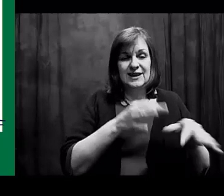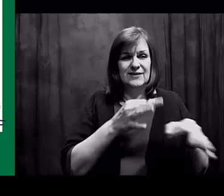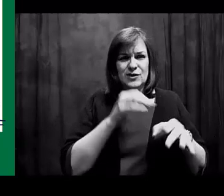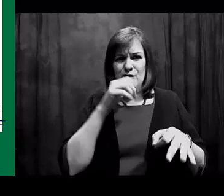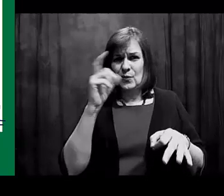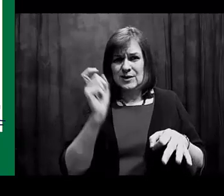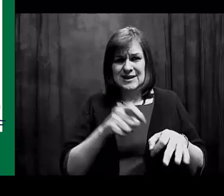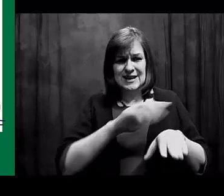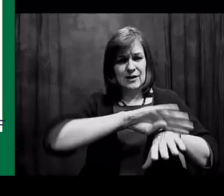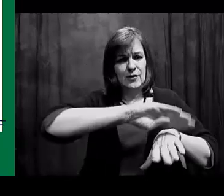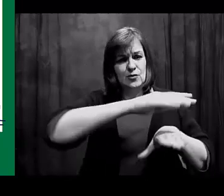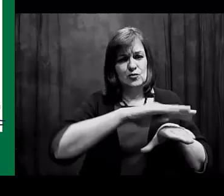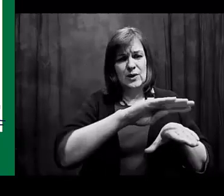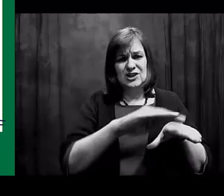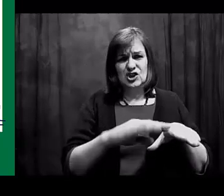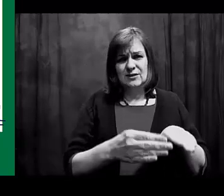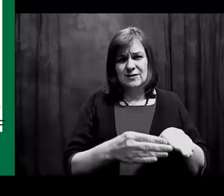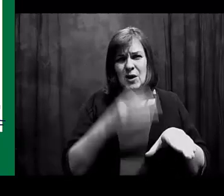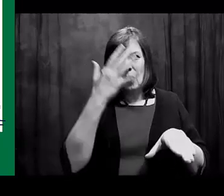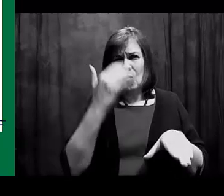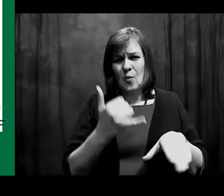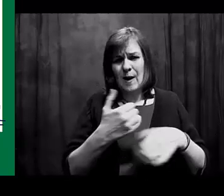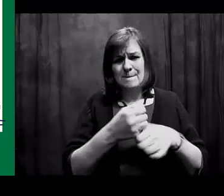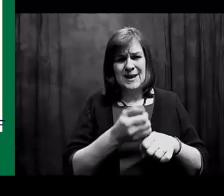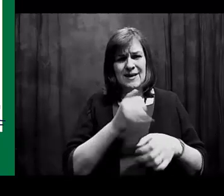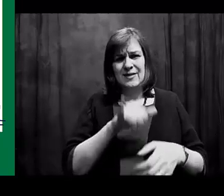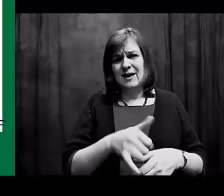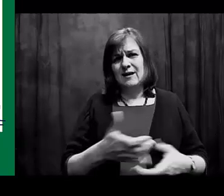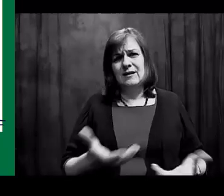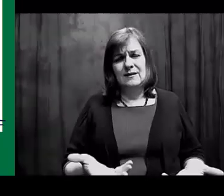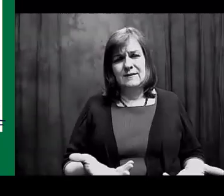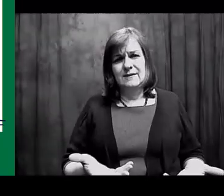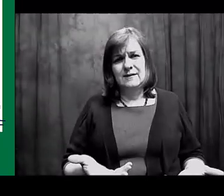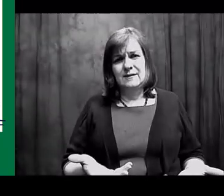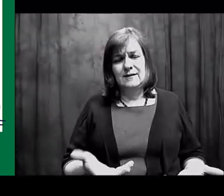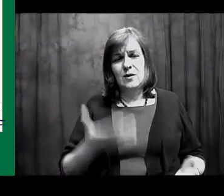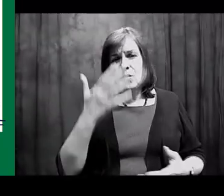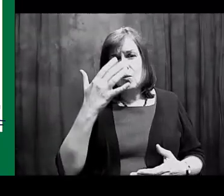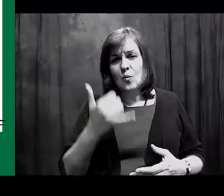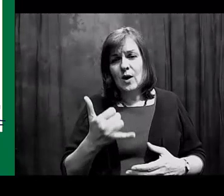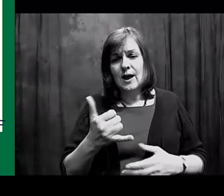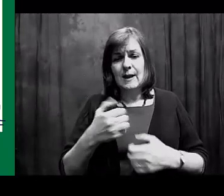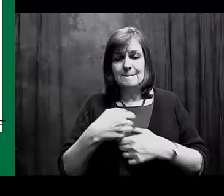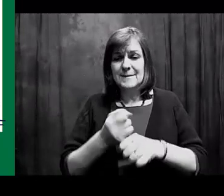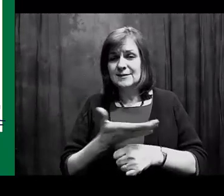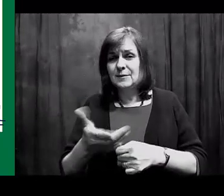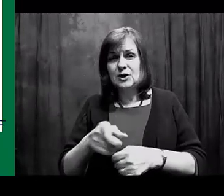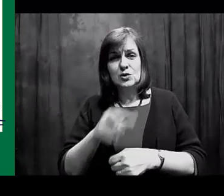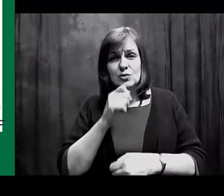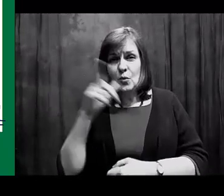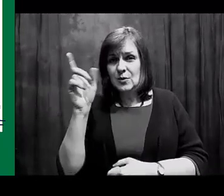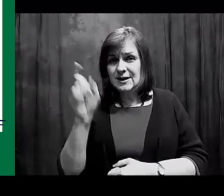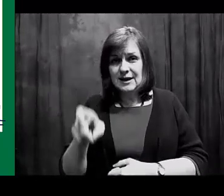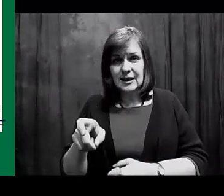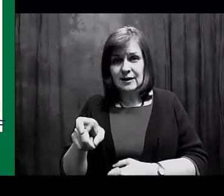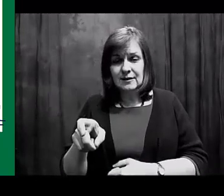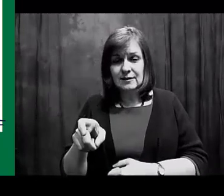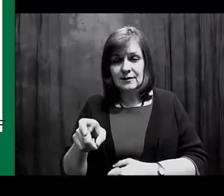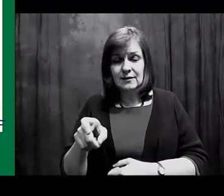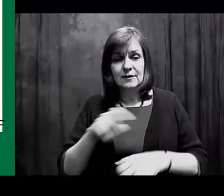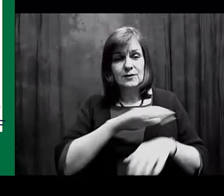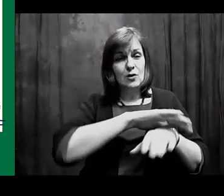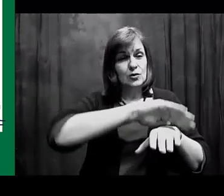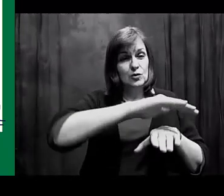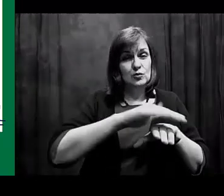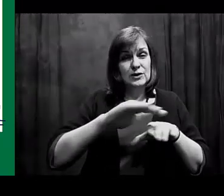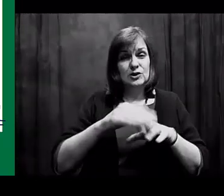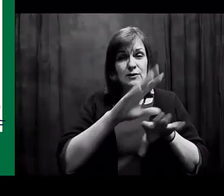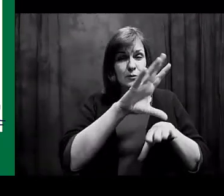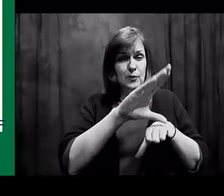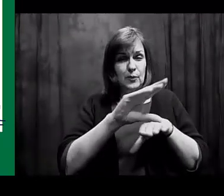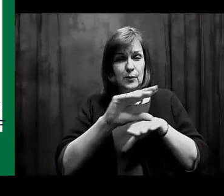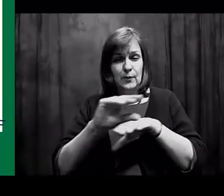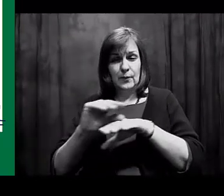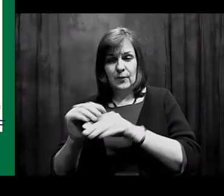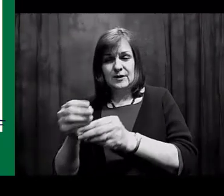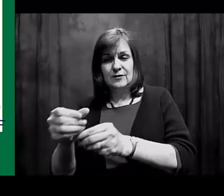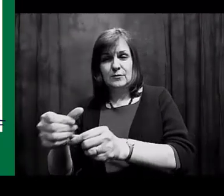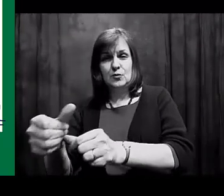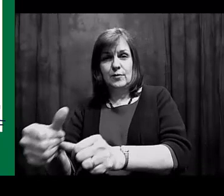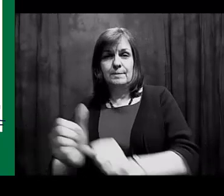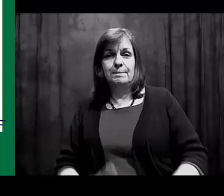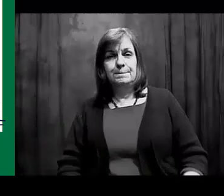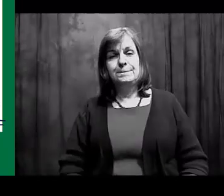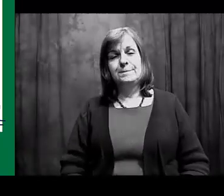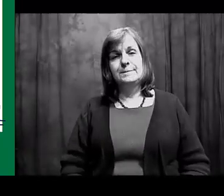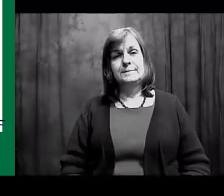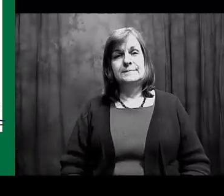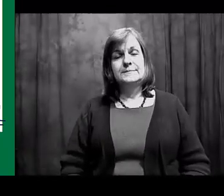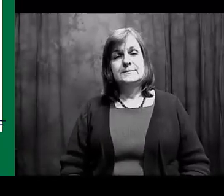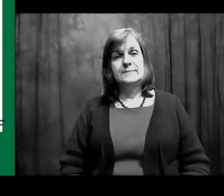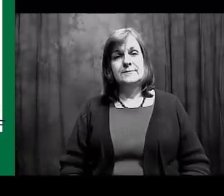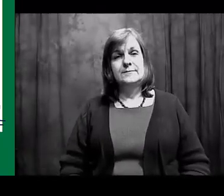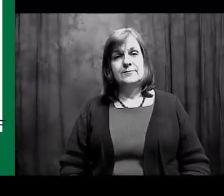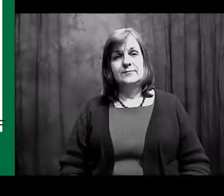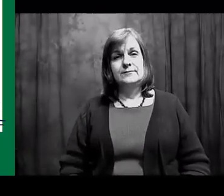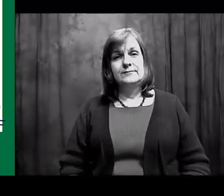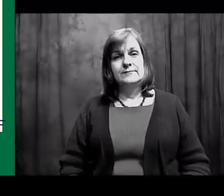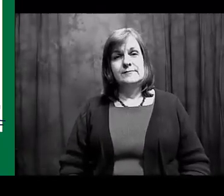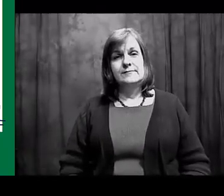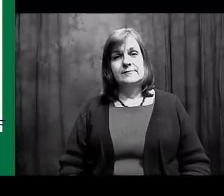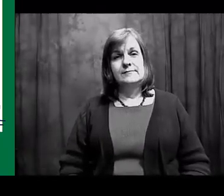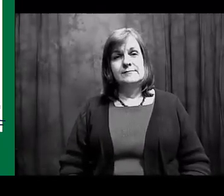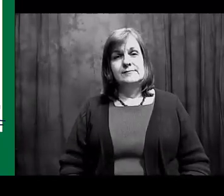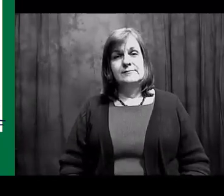well if you don't need the ridges for anything why make them right -- why make something you don't need??